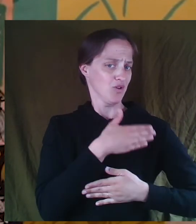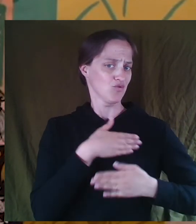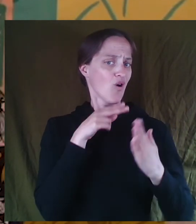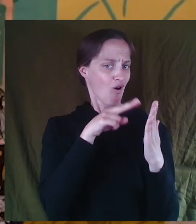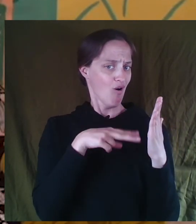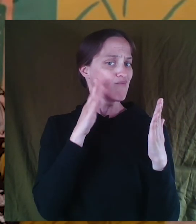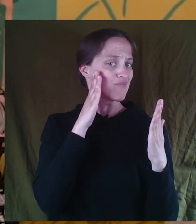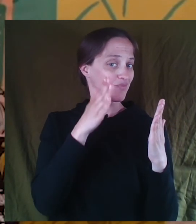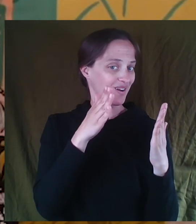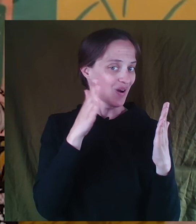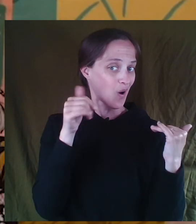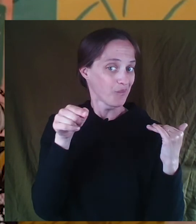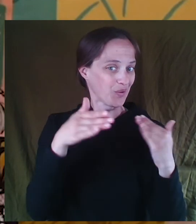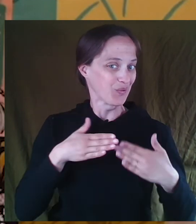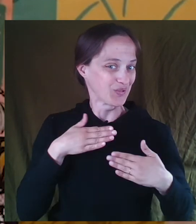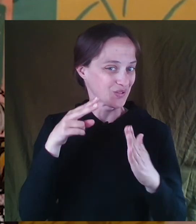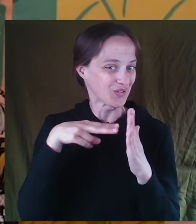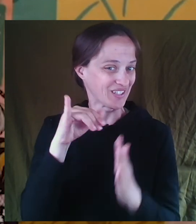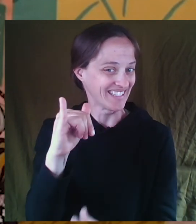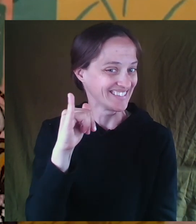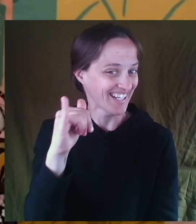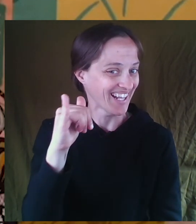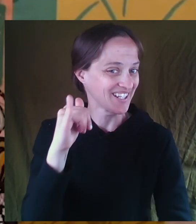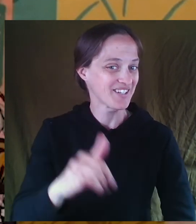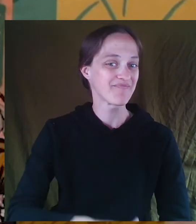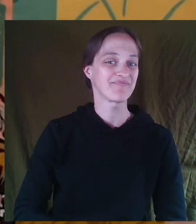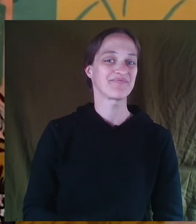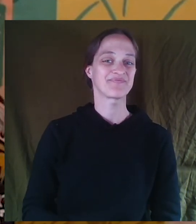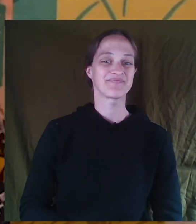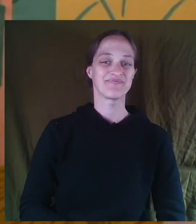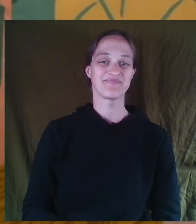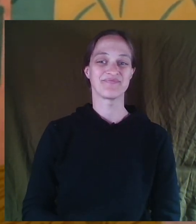I'm gonna enjoy my book today and I hope you do too.